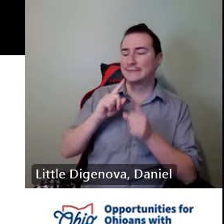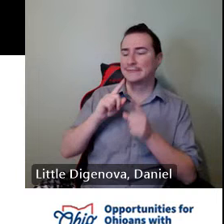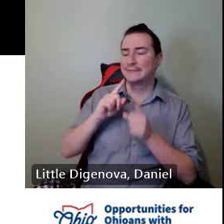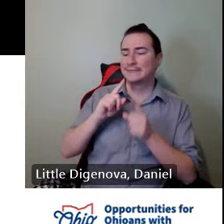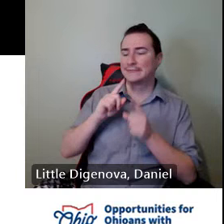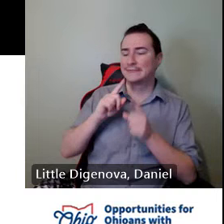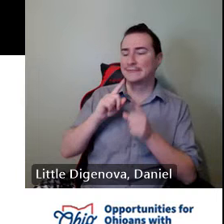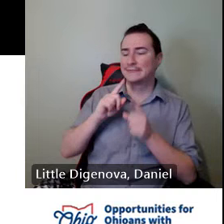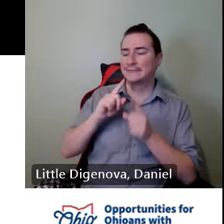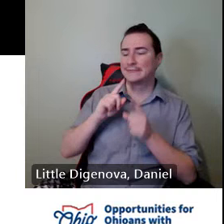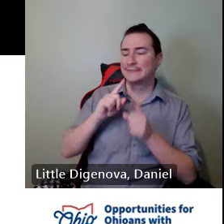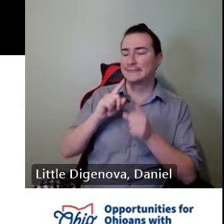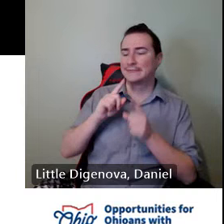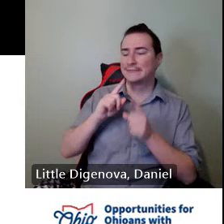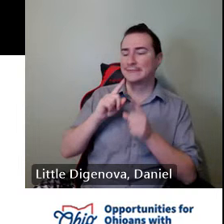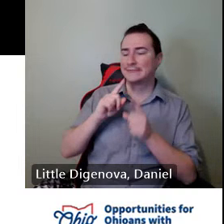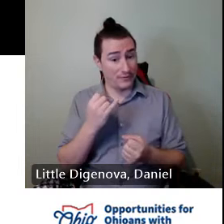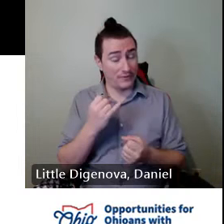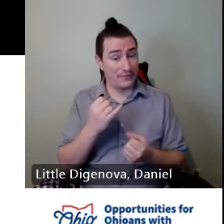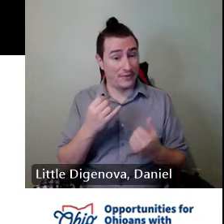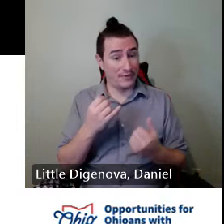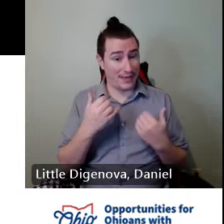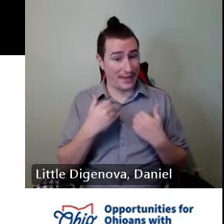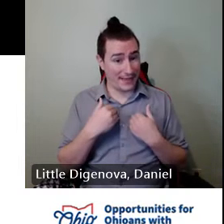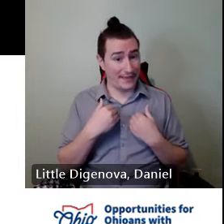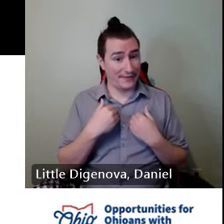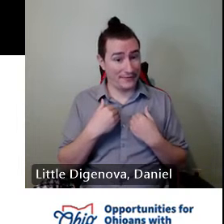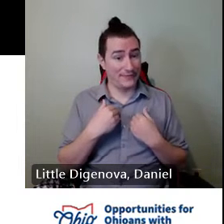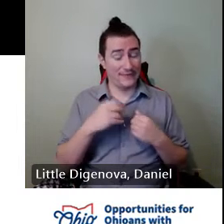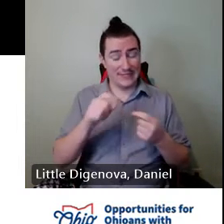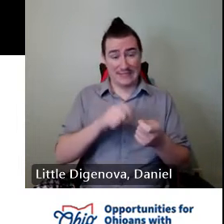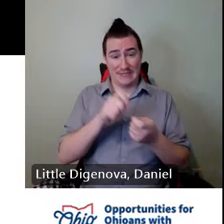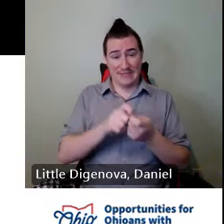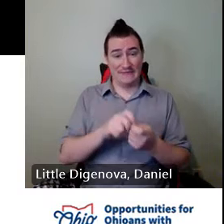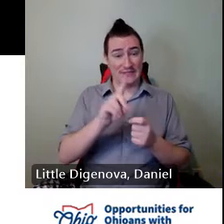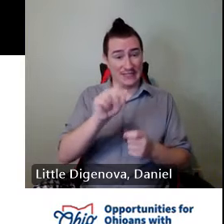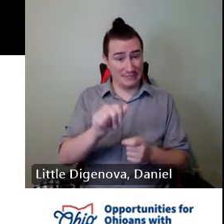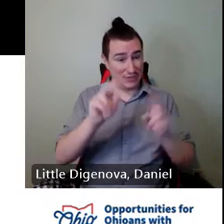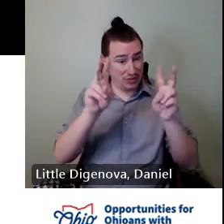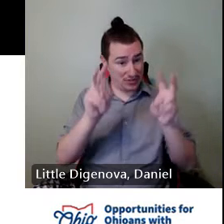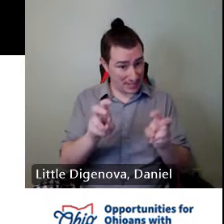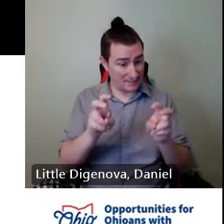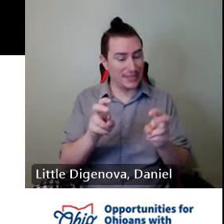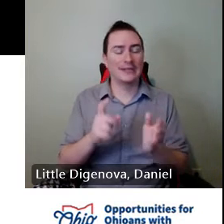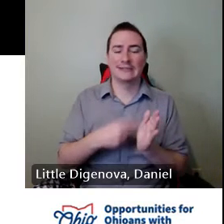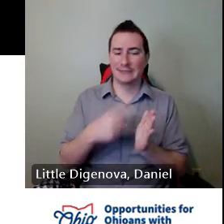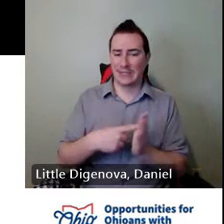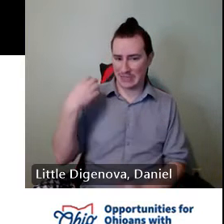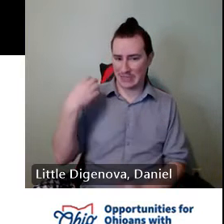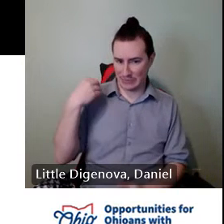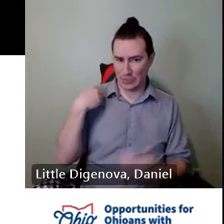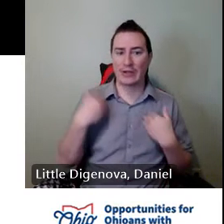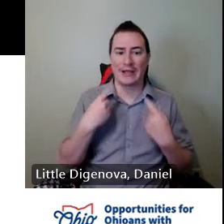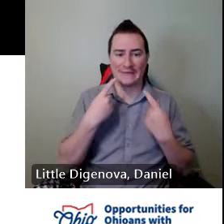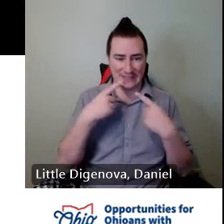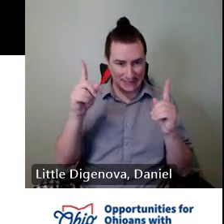disability-related topic, sometimes employers have success when they've established an employee resource group,